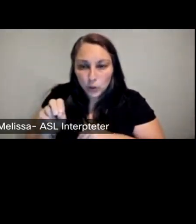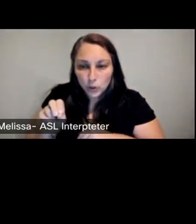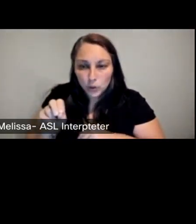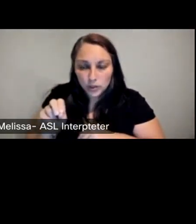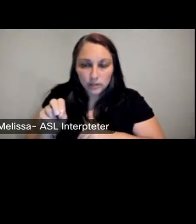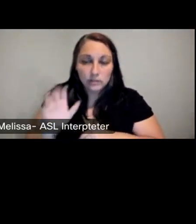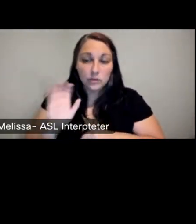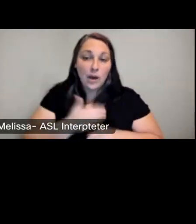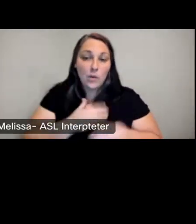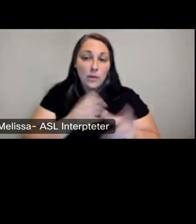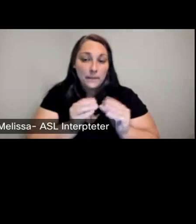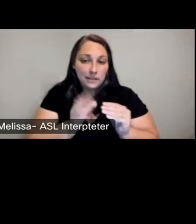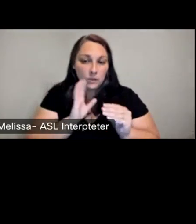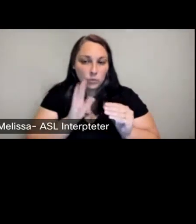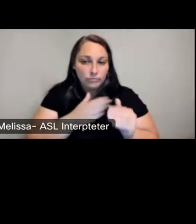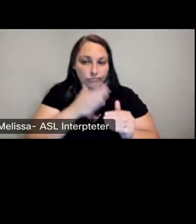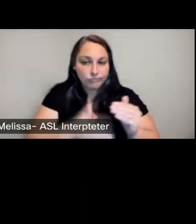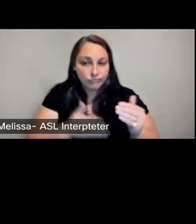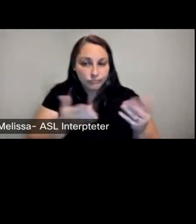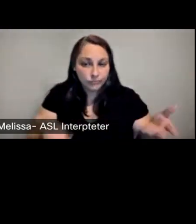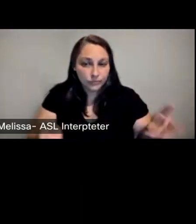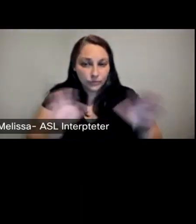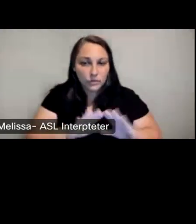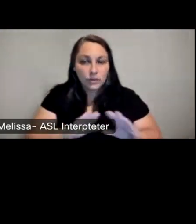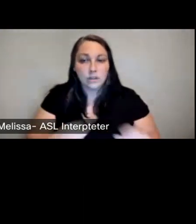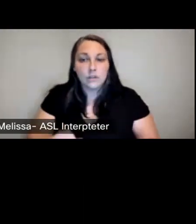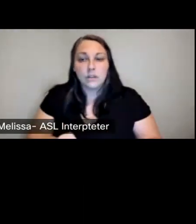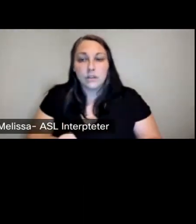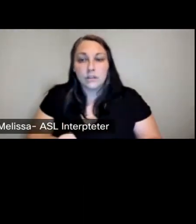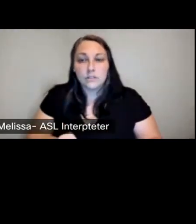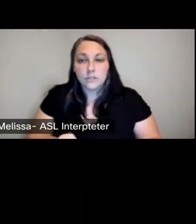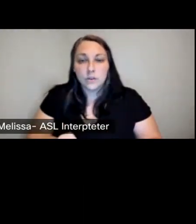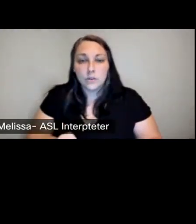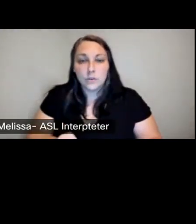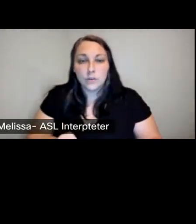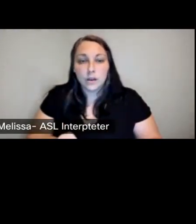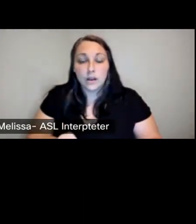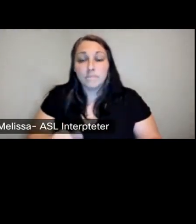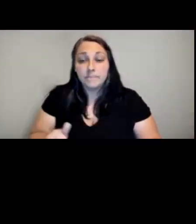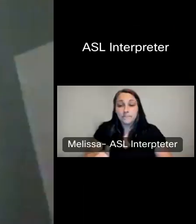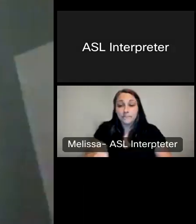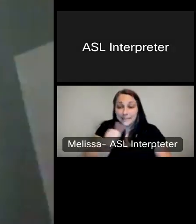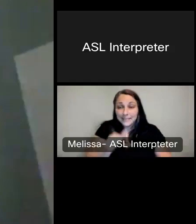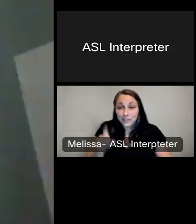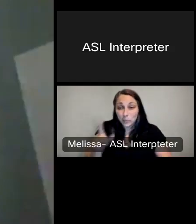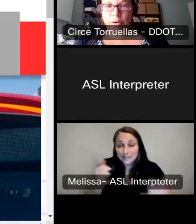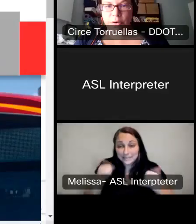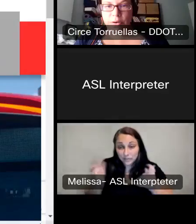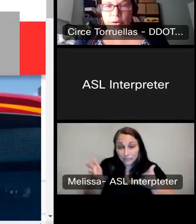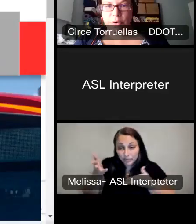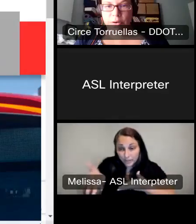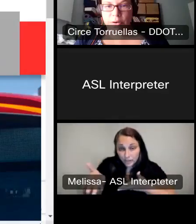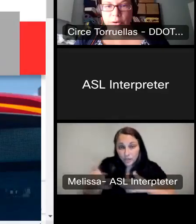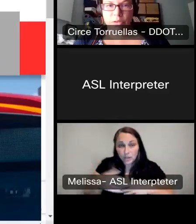um I wanted to take the opportunity um just uh for for those that remain or are watching on video to